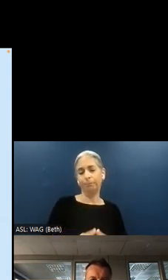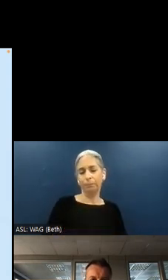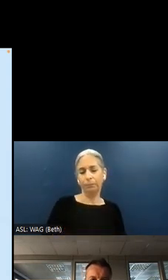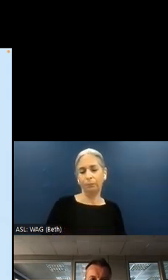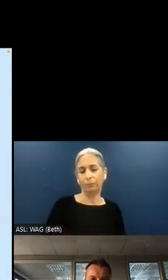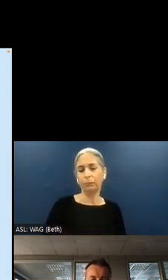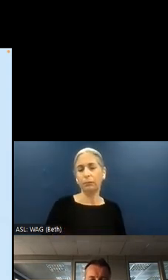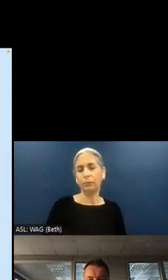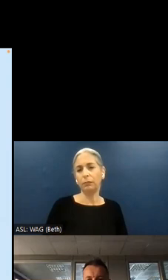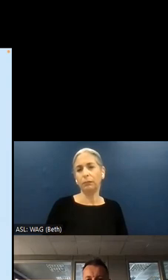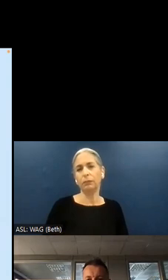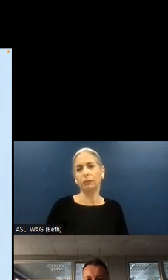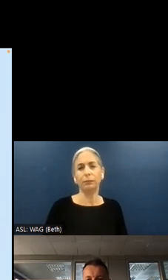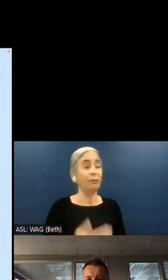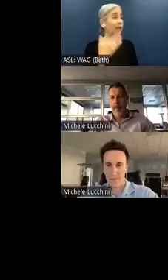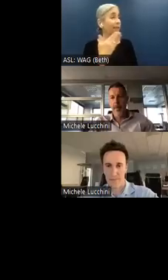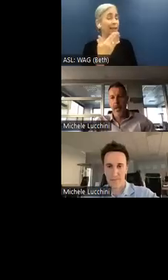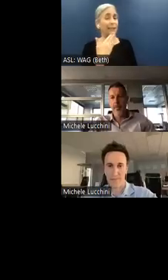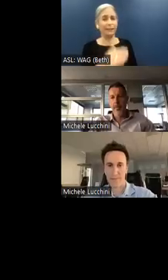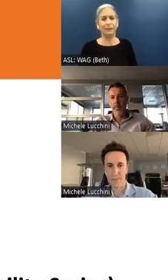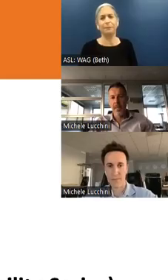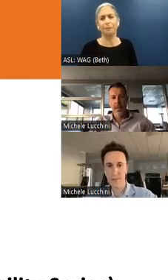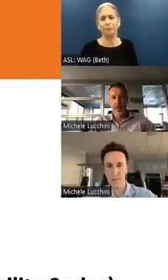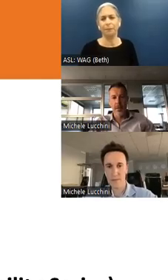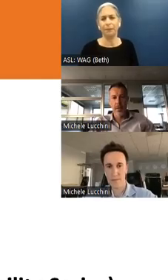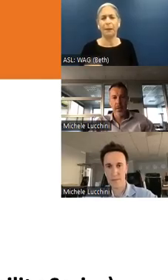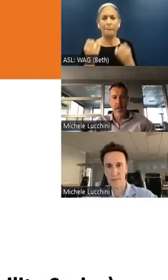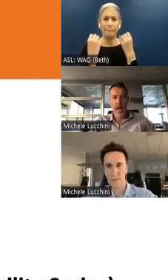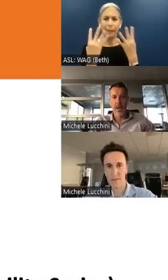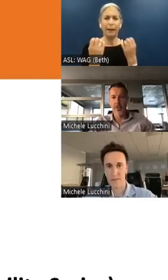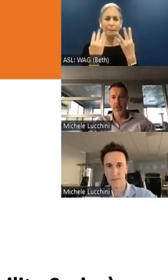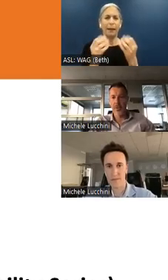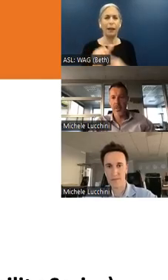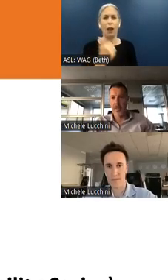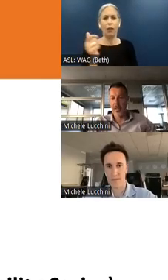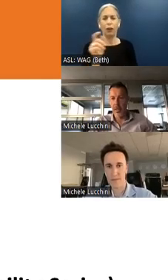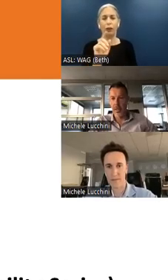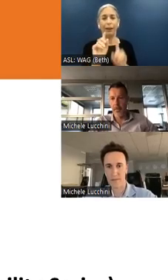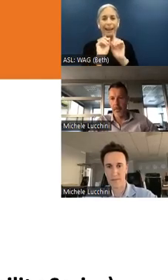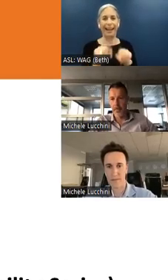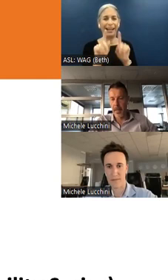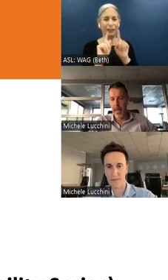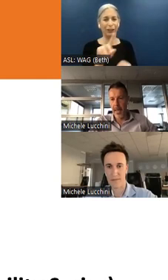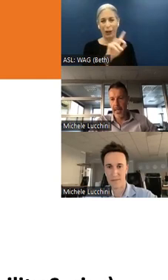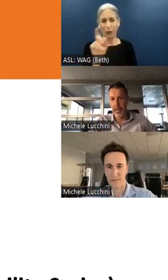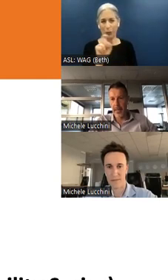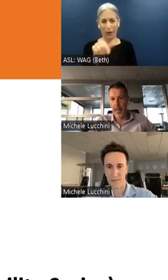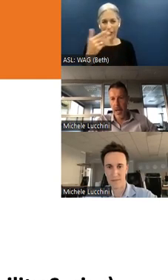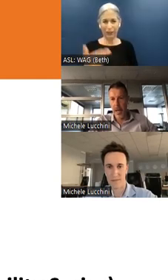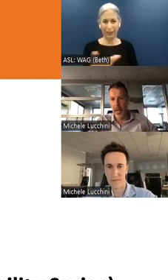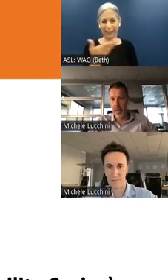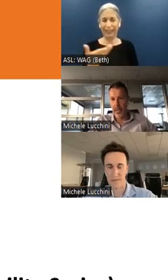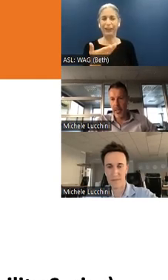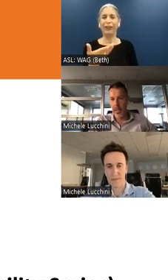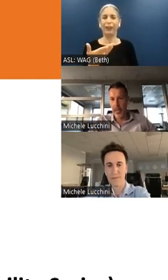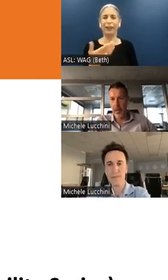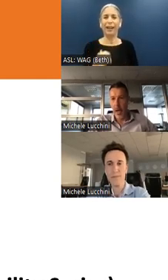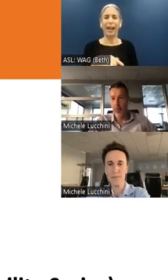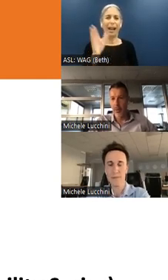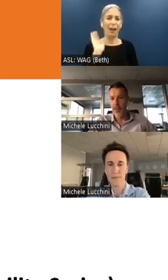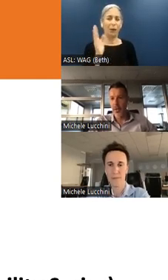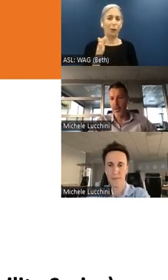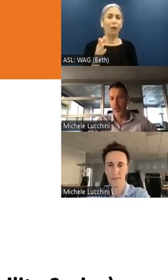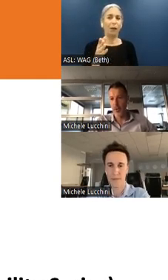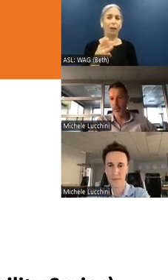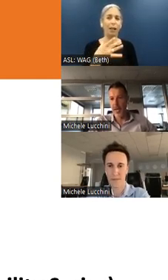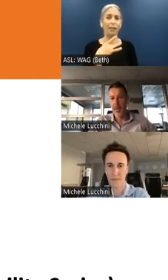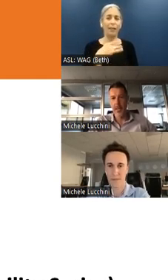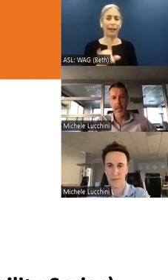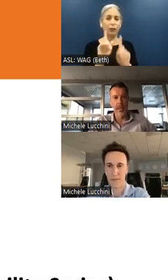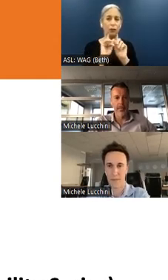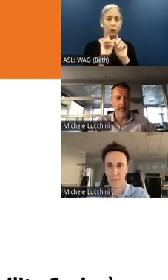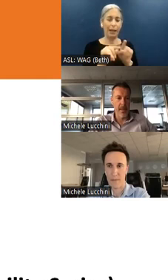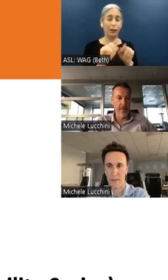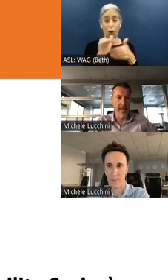Thank you, Giacomo. I would like to answer all the questions. Maybe,